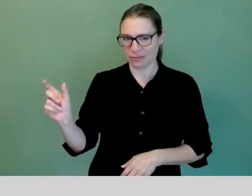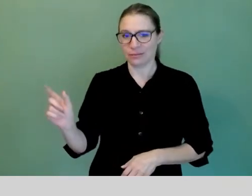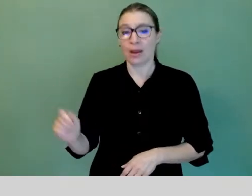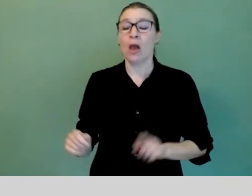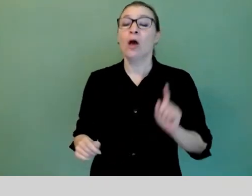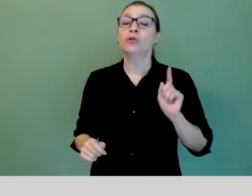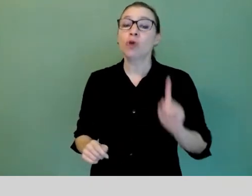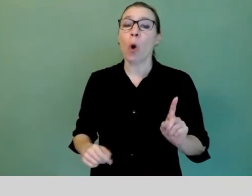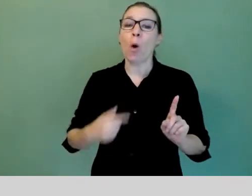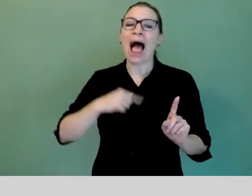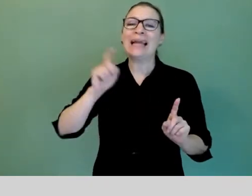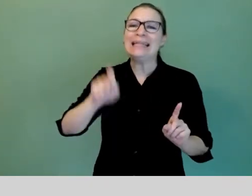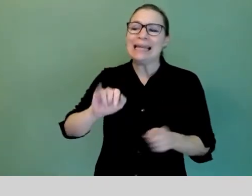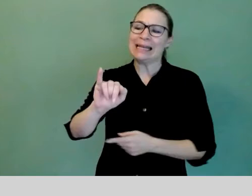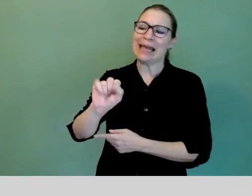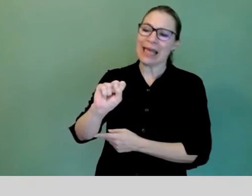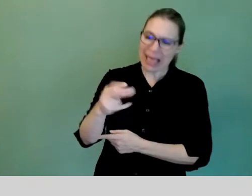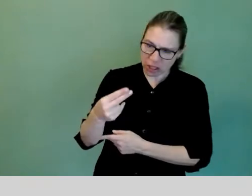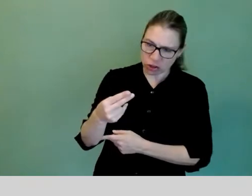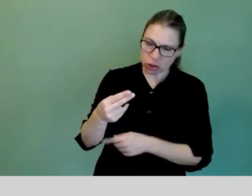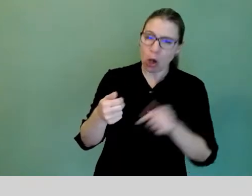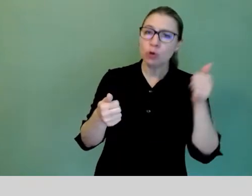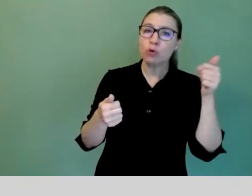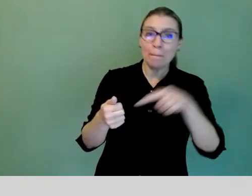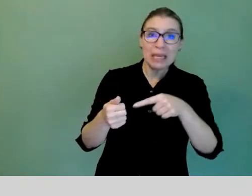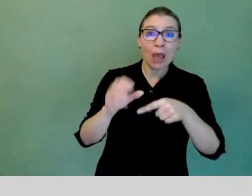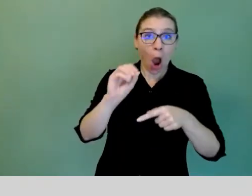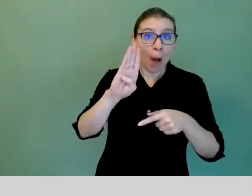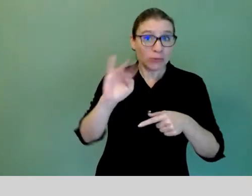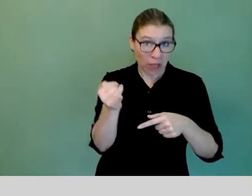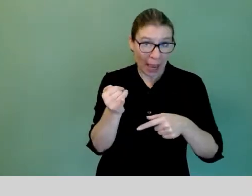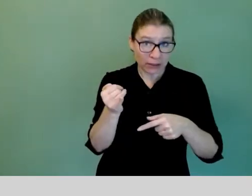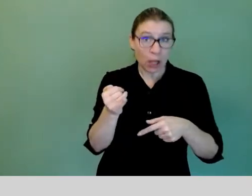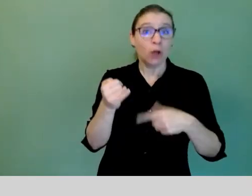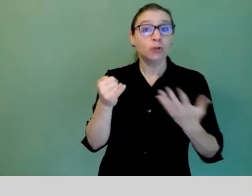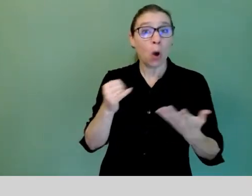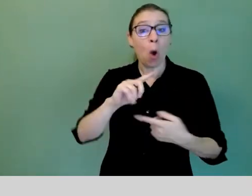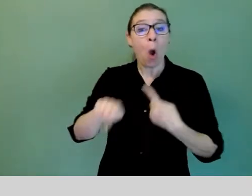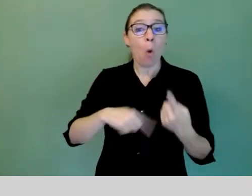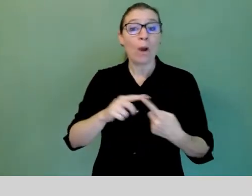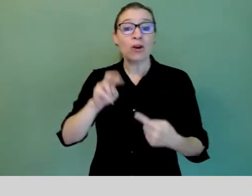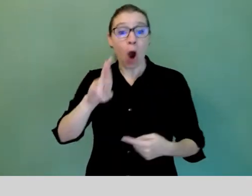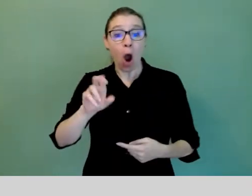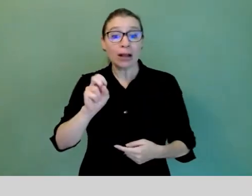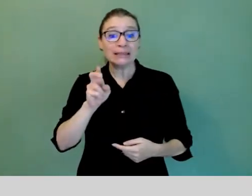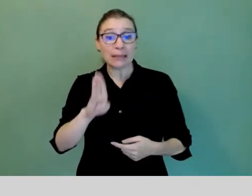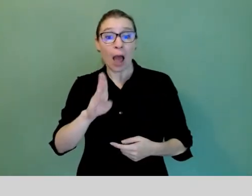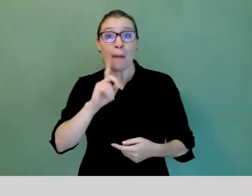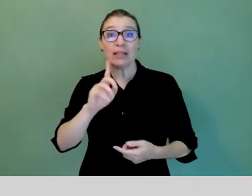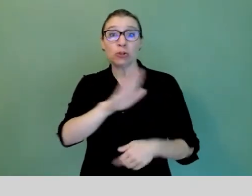So I need ish to be an object that when rsub is called with True returns a trueish